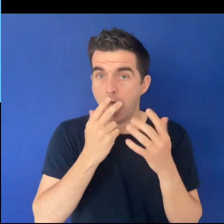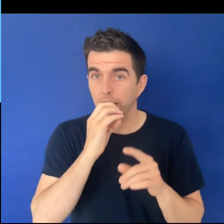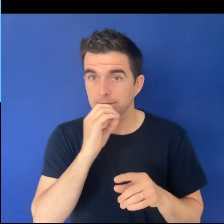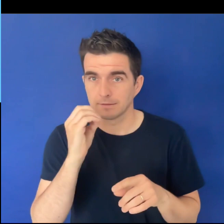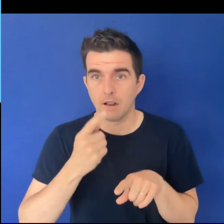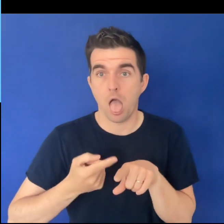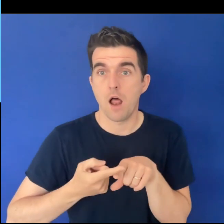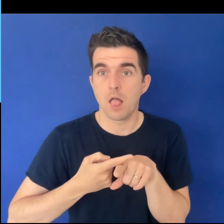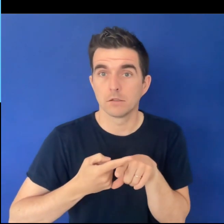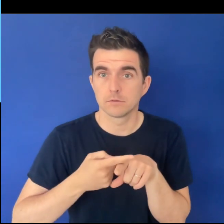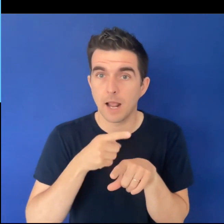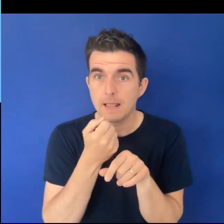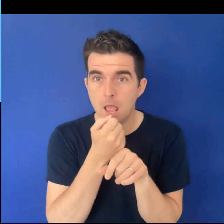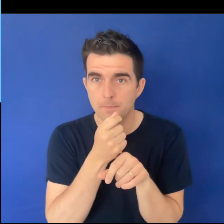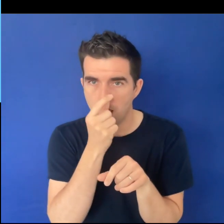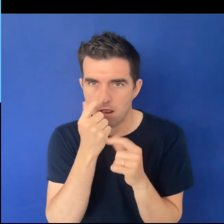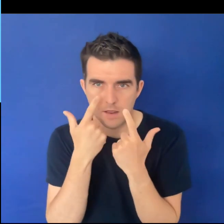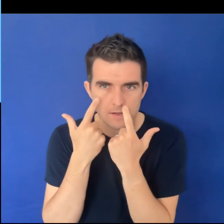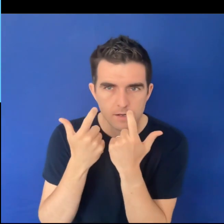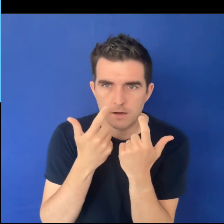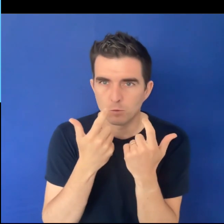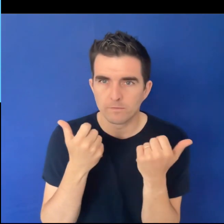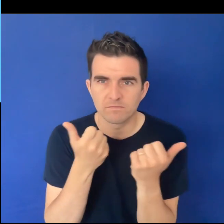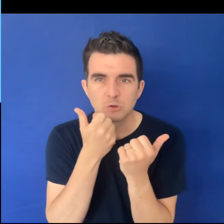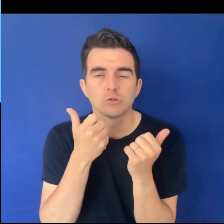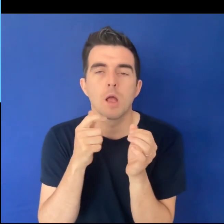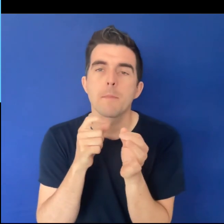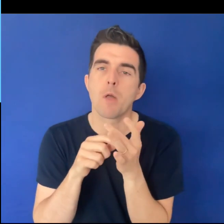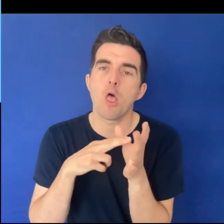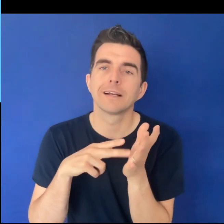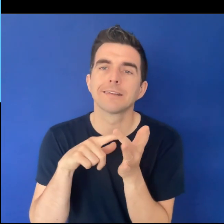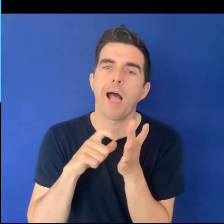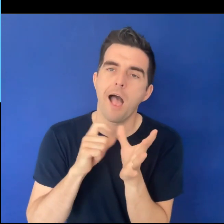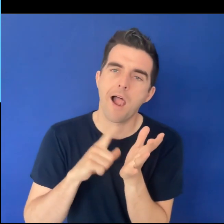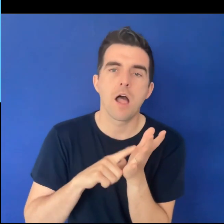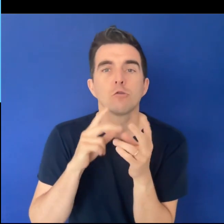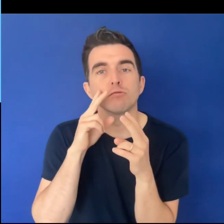But not only is this game a wonderful little adventure, it’s also accessible for me.